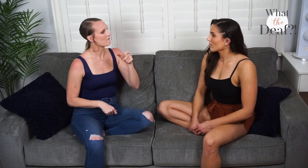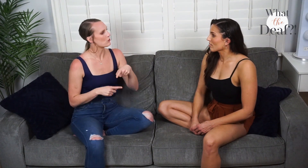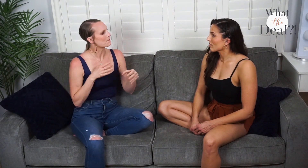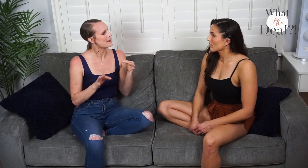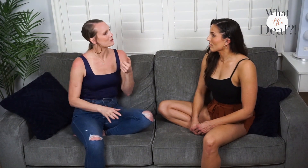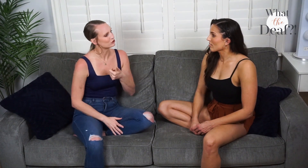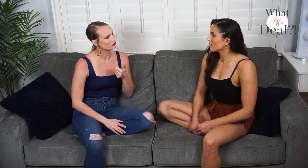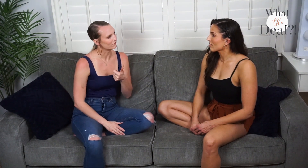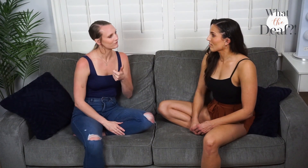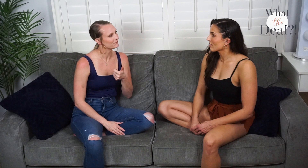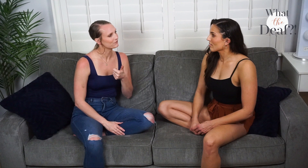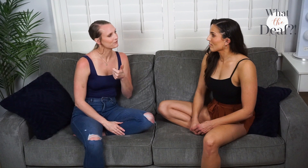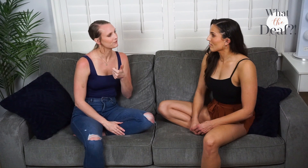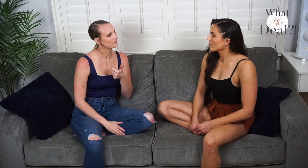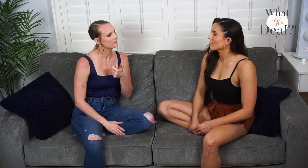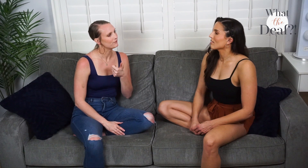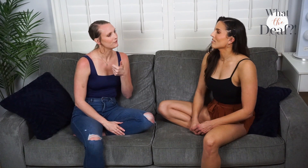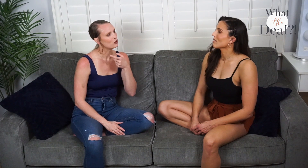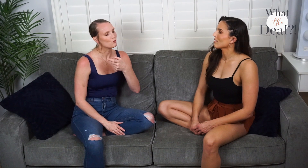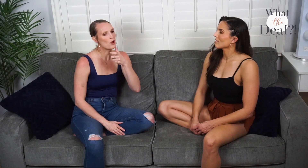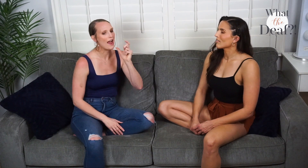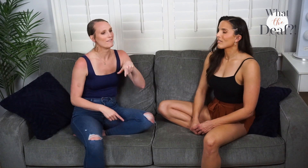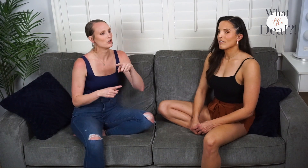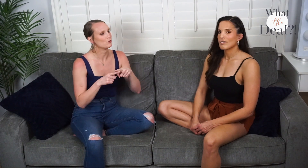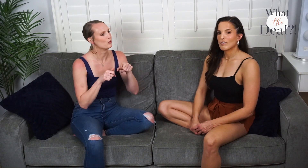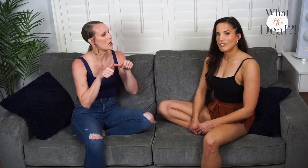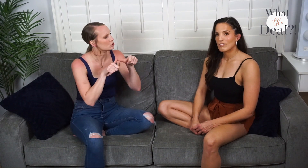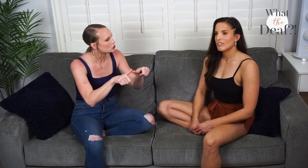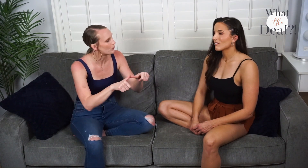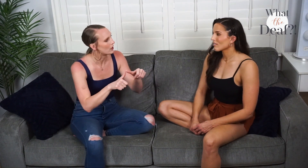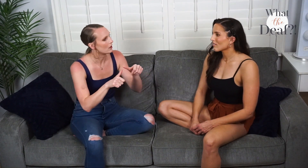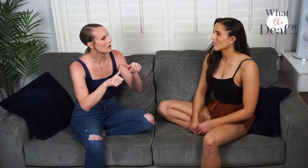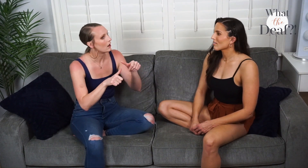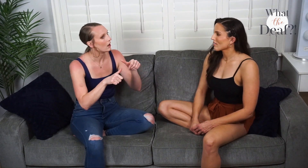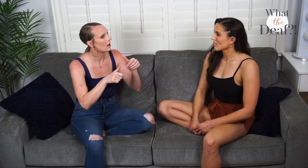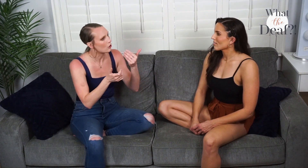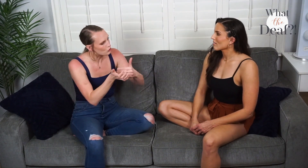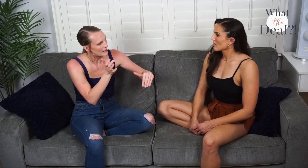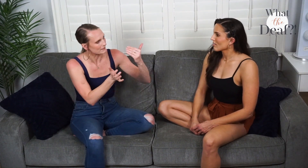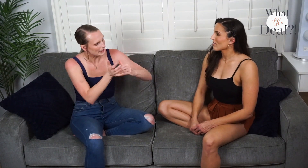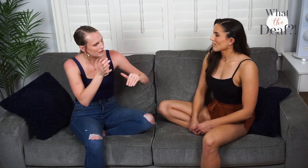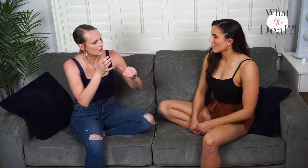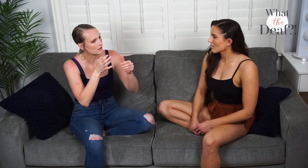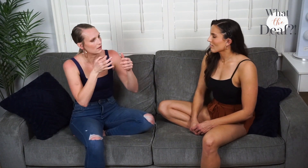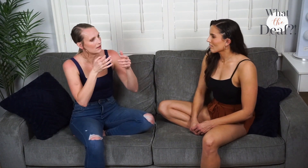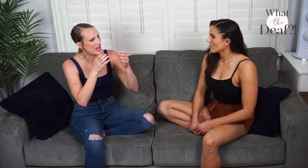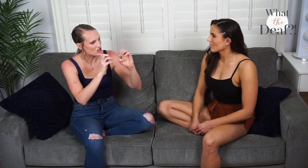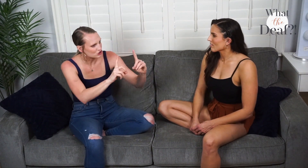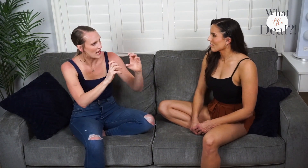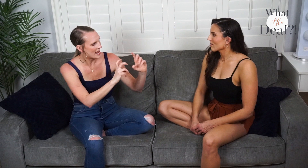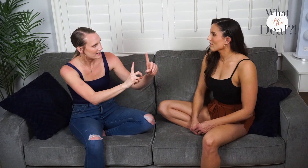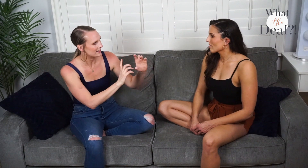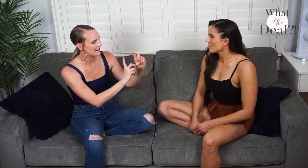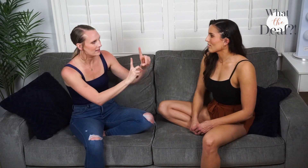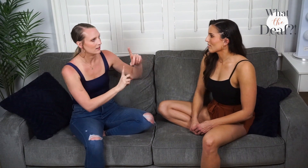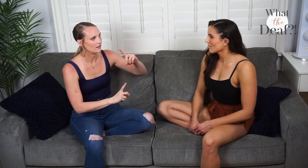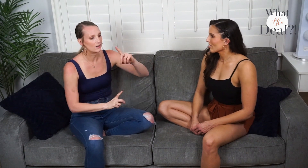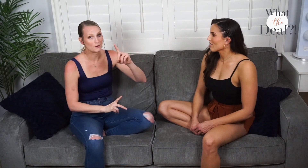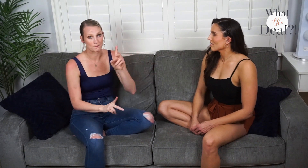and you don't have to explain yourself. You don't have to continue repeating and educating people